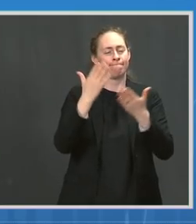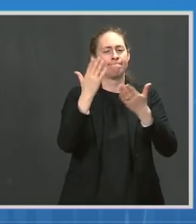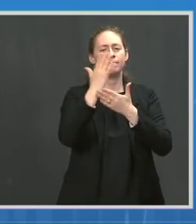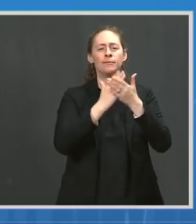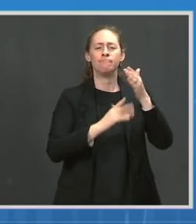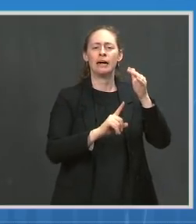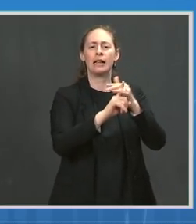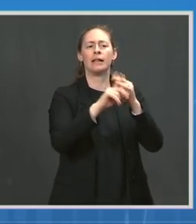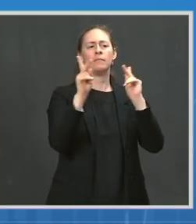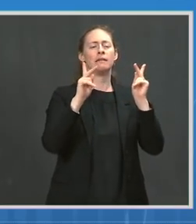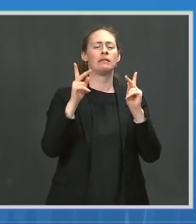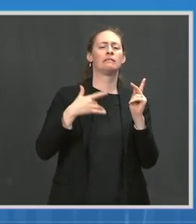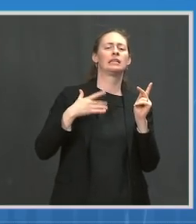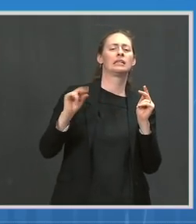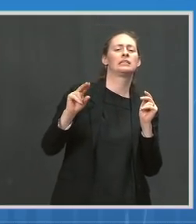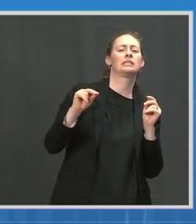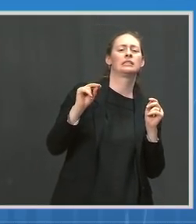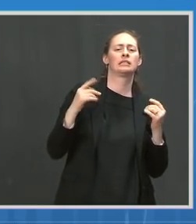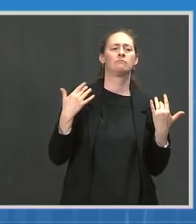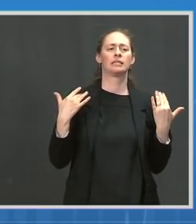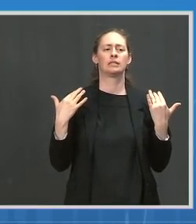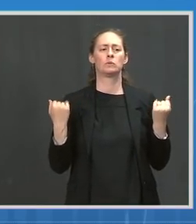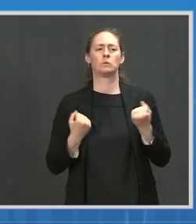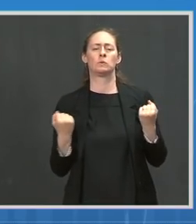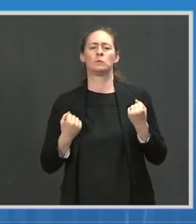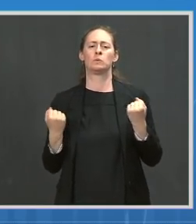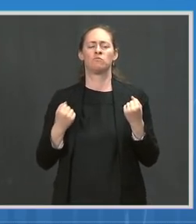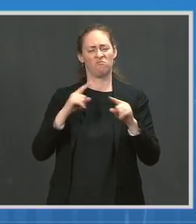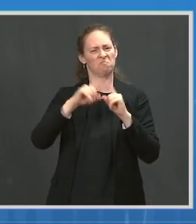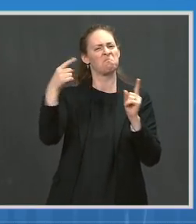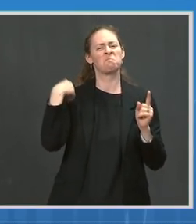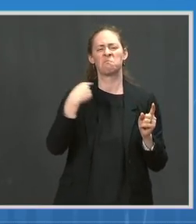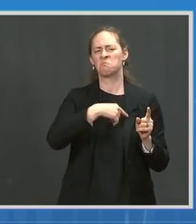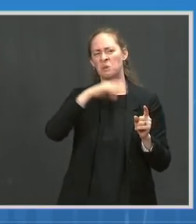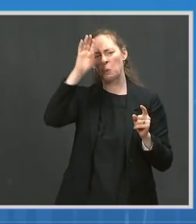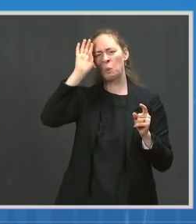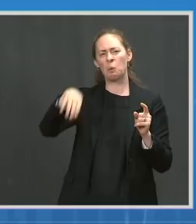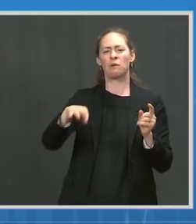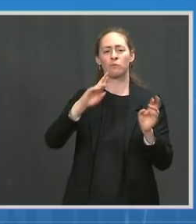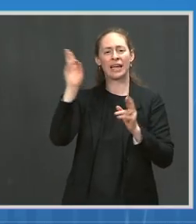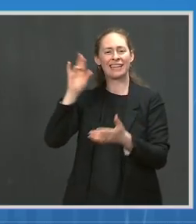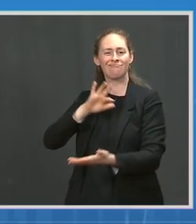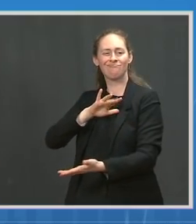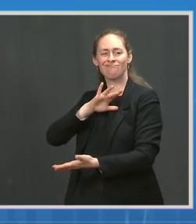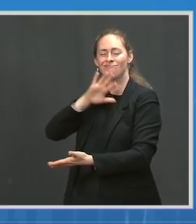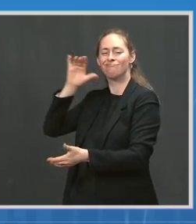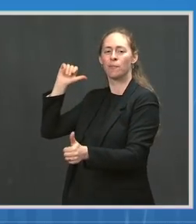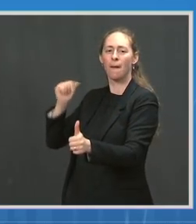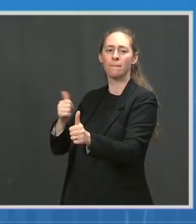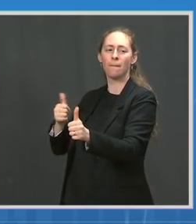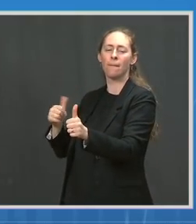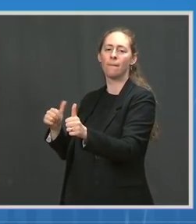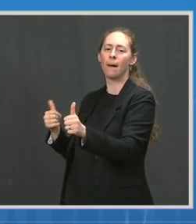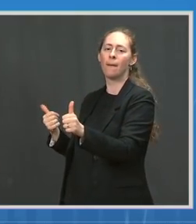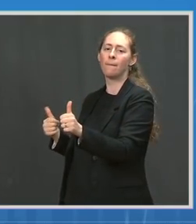we do believe that there is adequate vaccine supply for everybody to get vaccinated and get an appointment, increasingly.